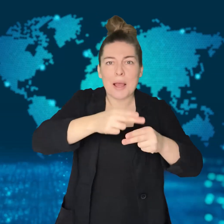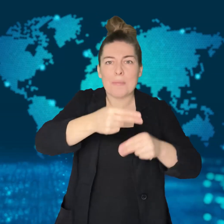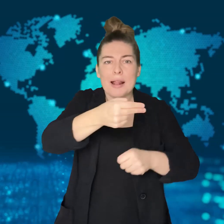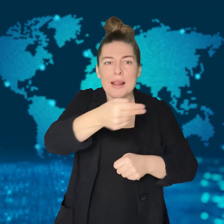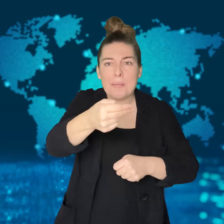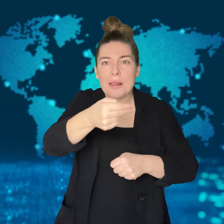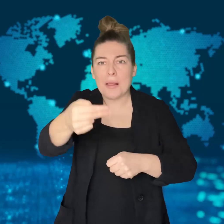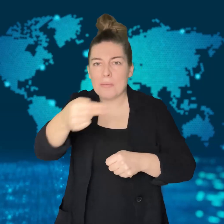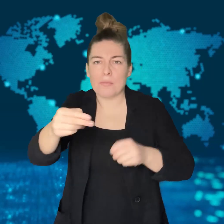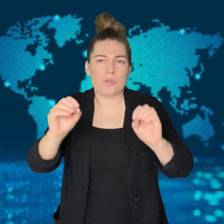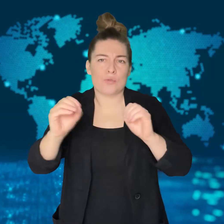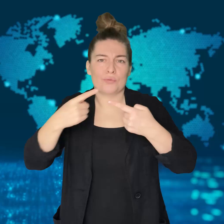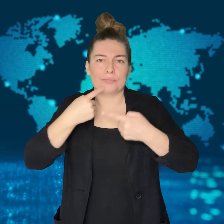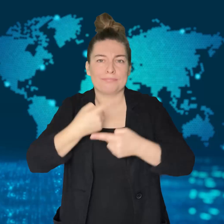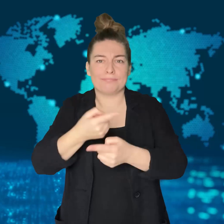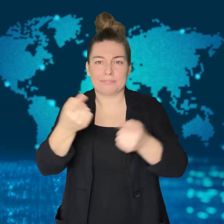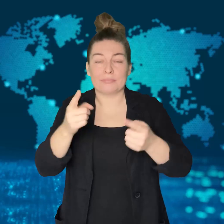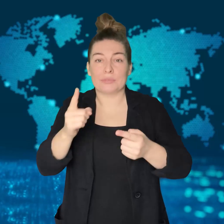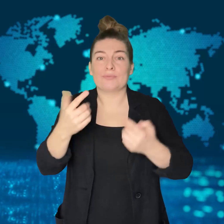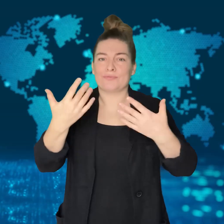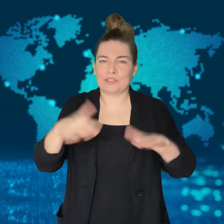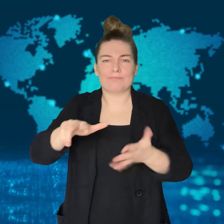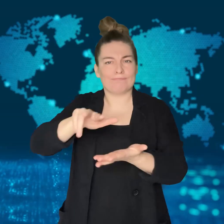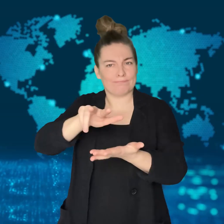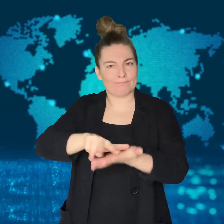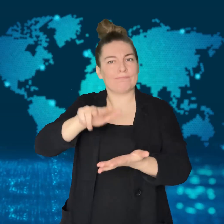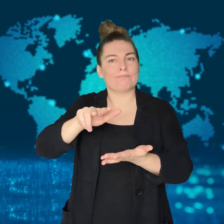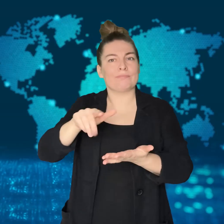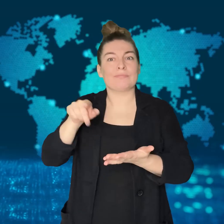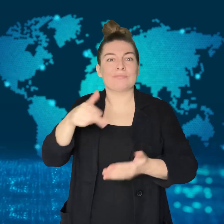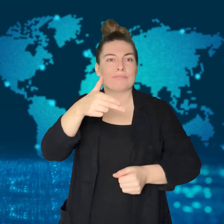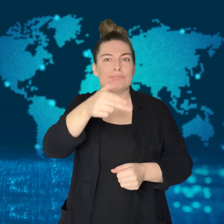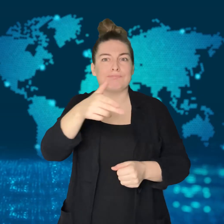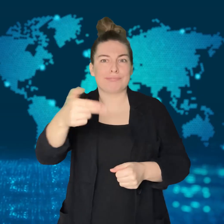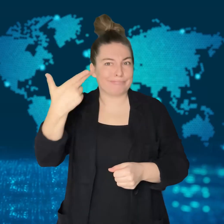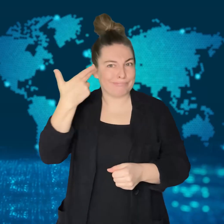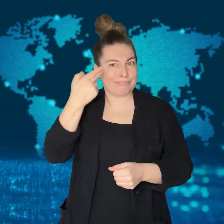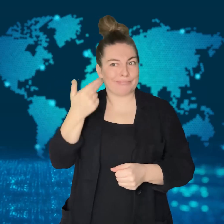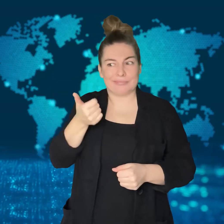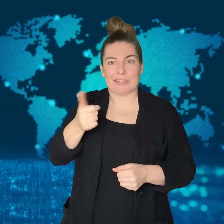The names of the injured have not been released.